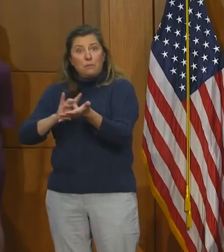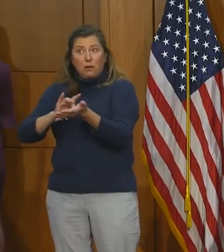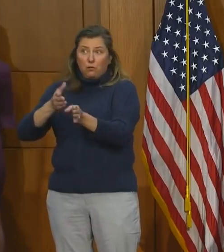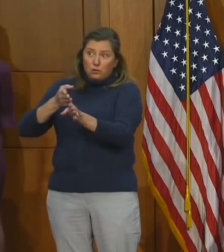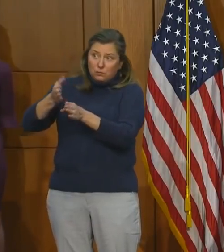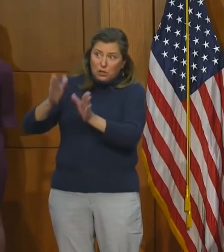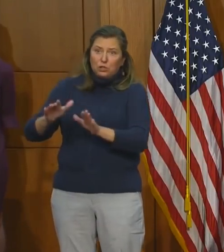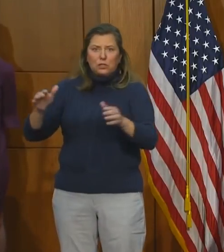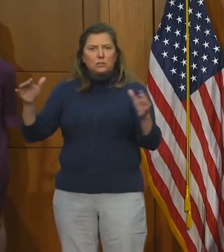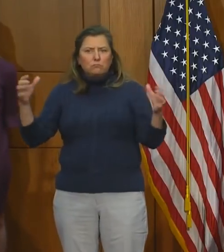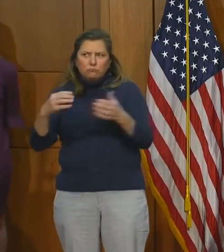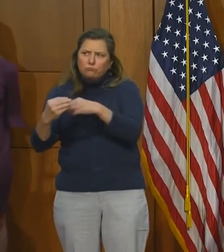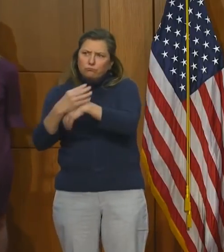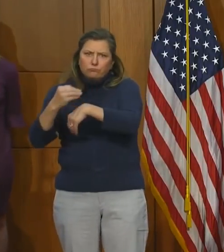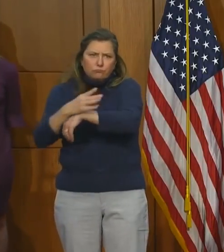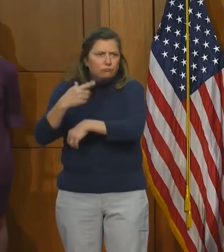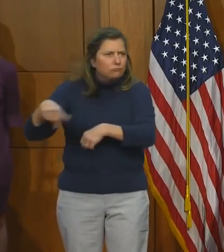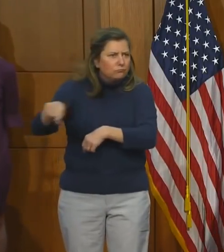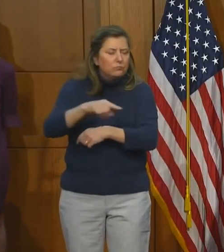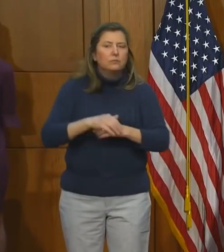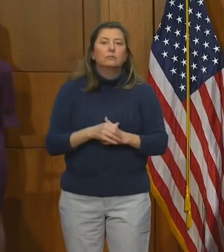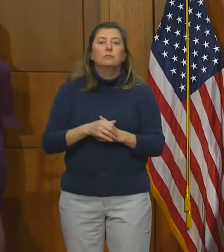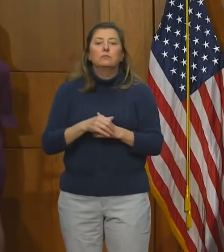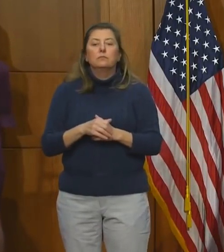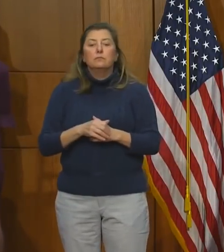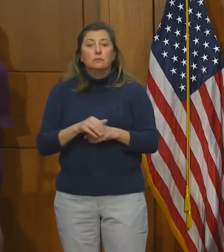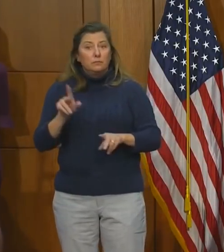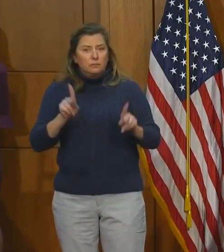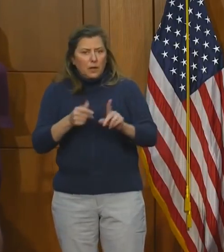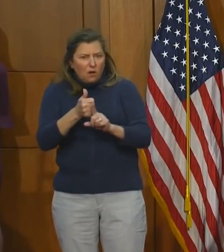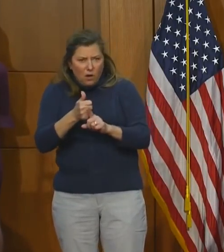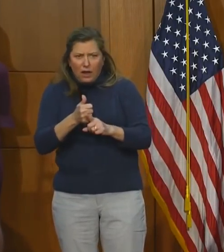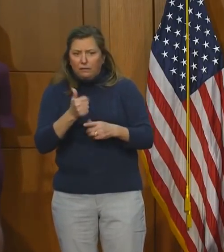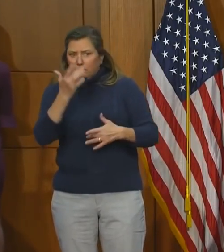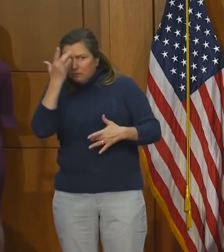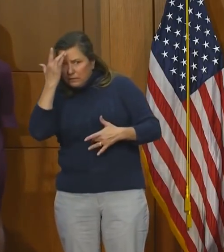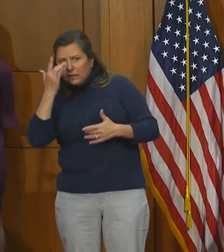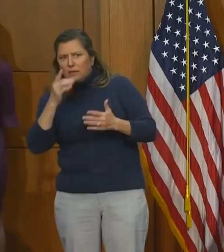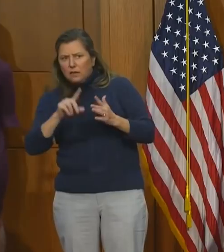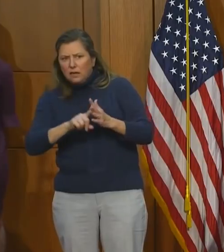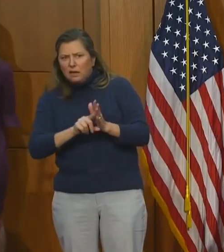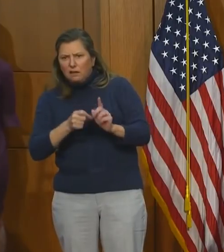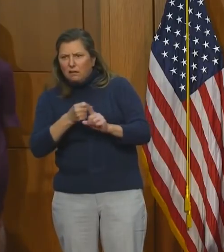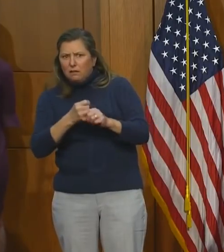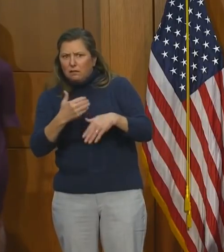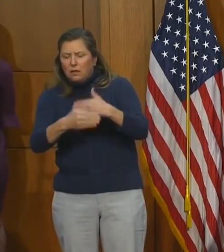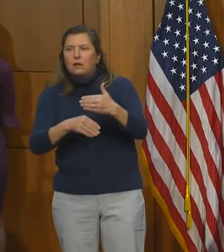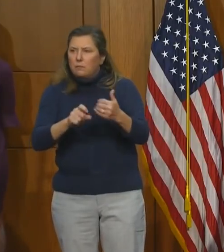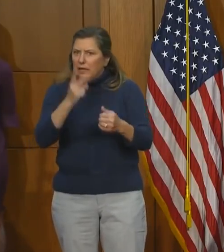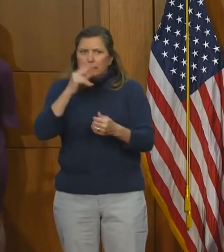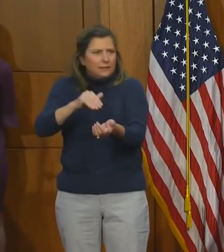WITH FOR GUIDANCE TO THE CDC VIRGINIA DEPARTMENT HEALTH AND OUR OWN NATIONAL MEDICAL SPECIALTY SOCIETIES. STATIONS